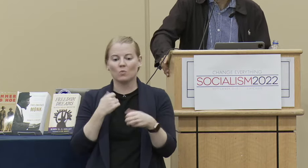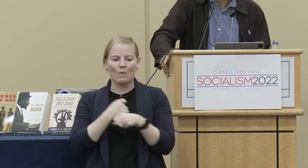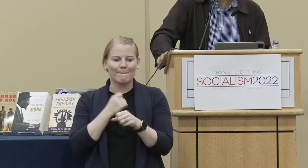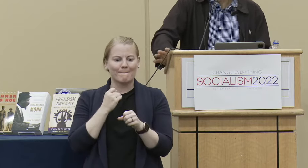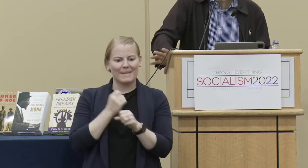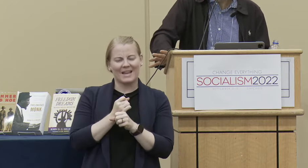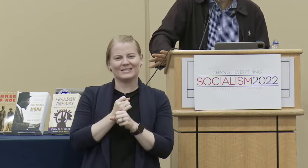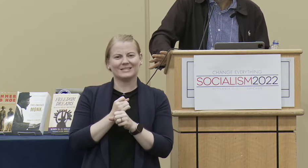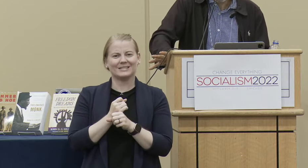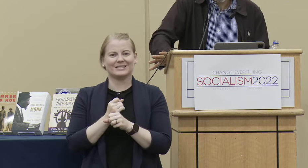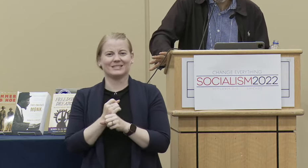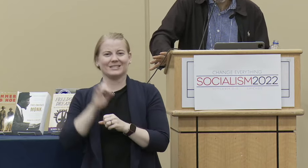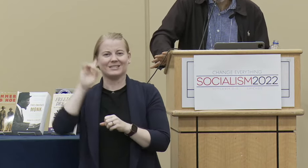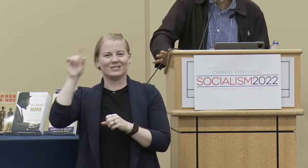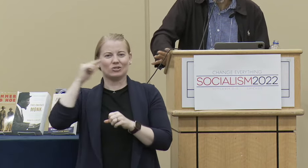general sense what made social ist movements and parties